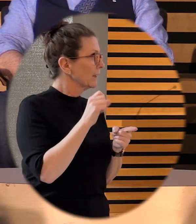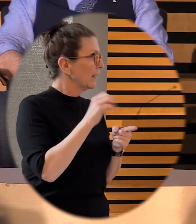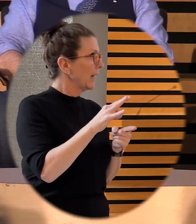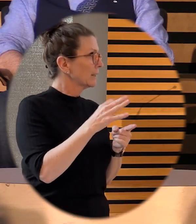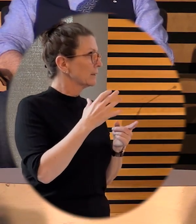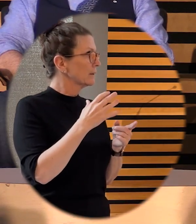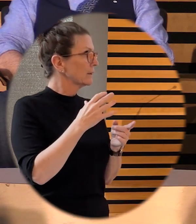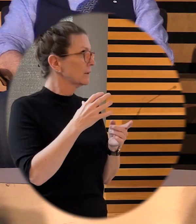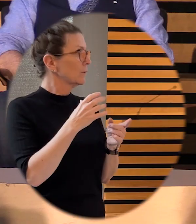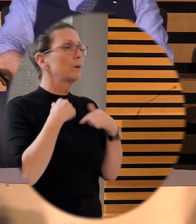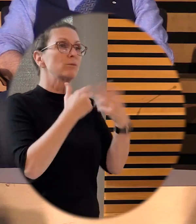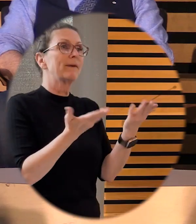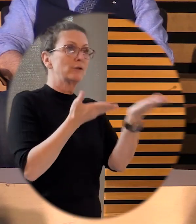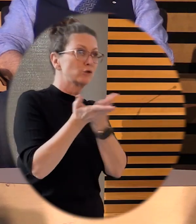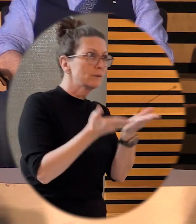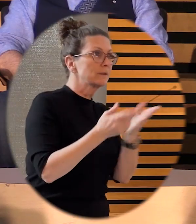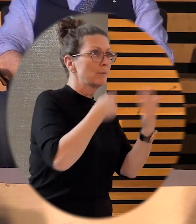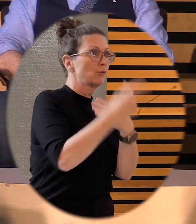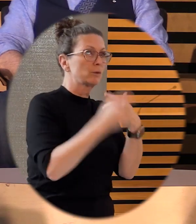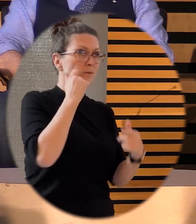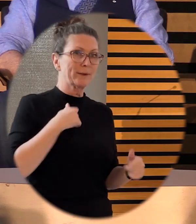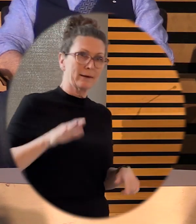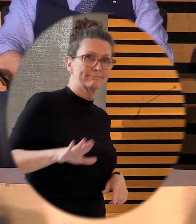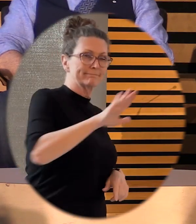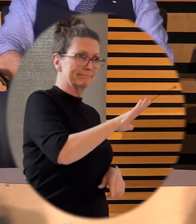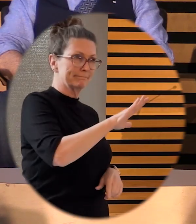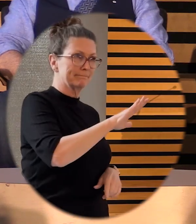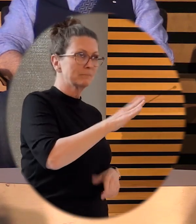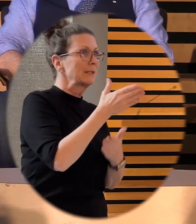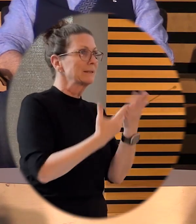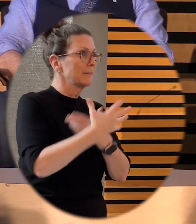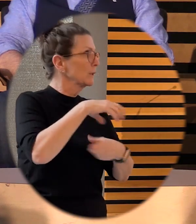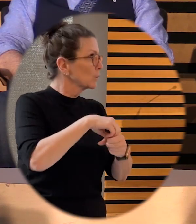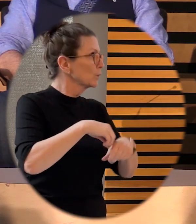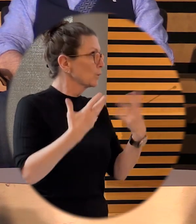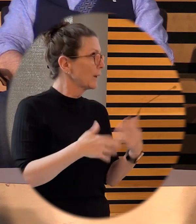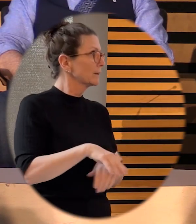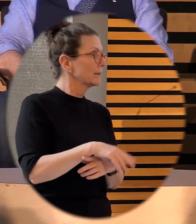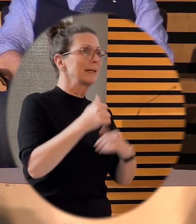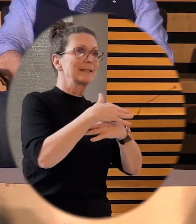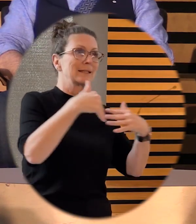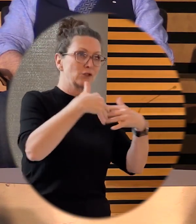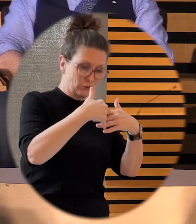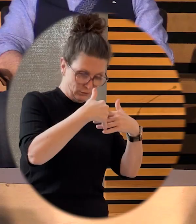variety of programs and services across Canada. Some of these include indigenous disability